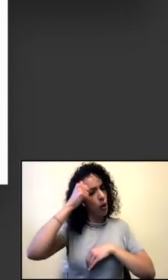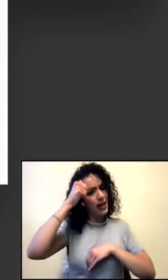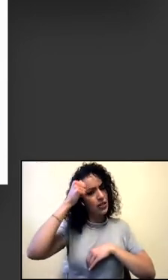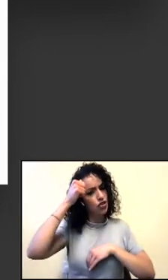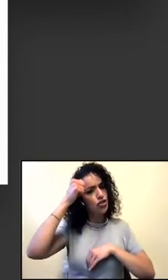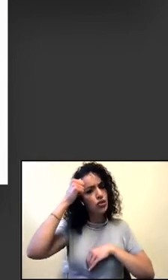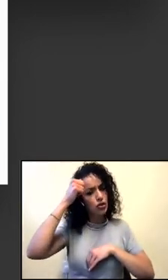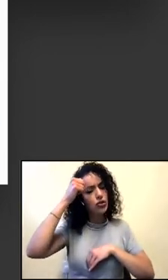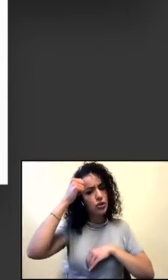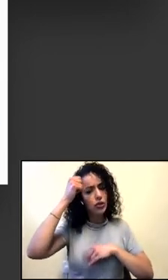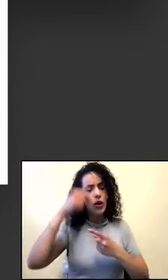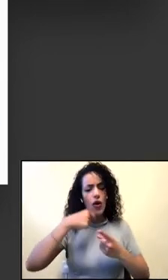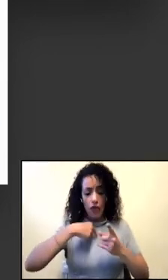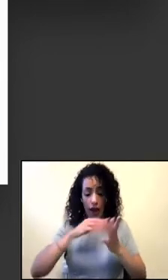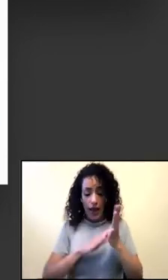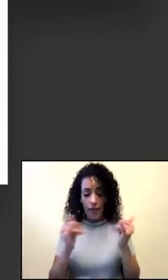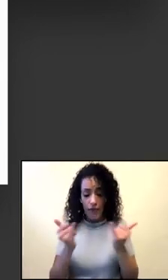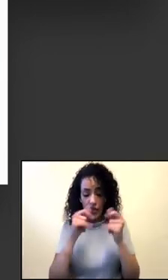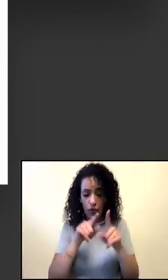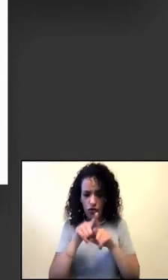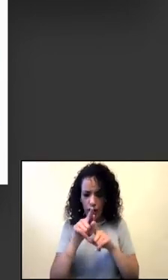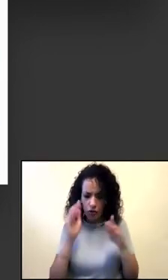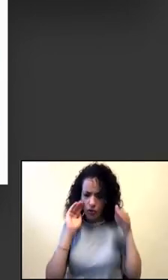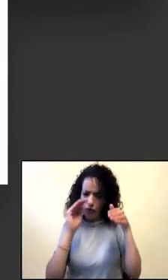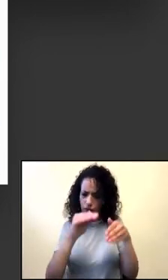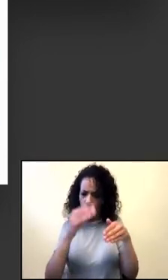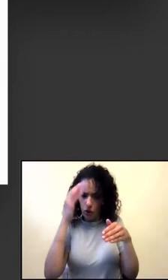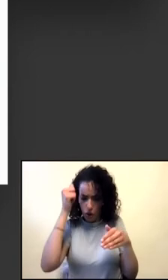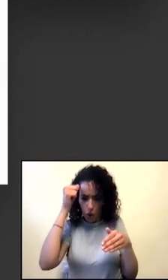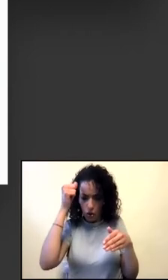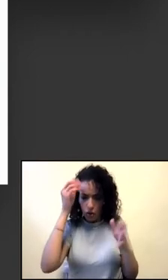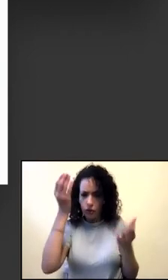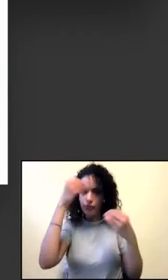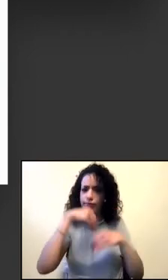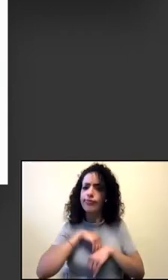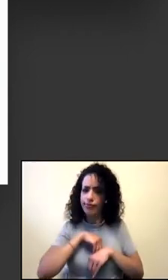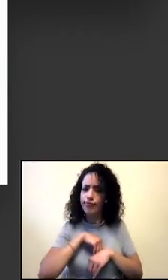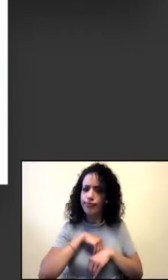place a spotlight on embodied knowledge. And the vital ways that really sustains and nourishes